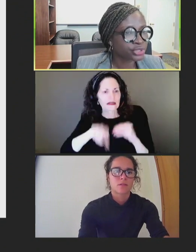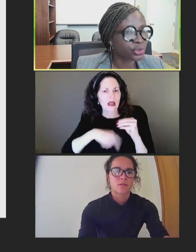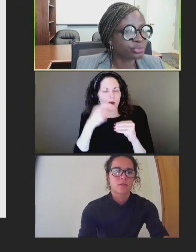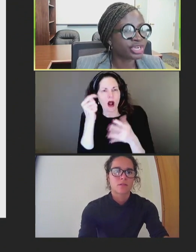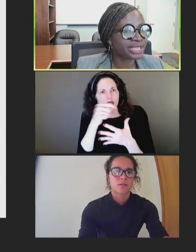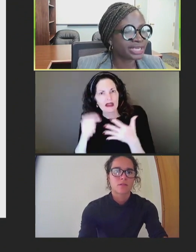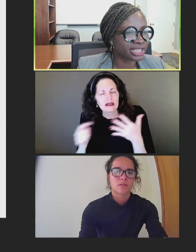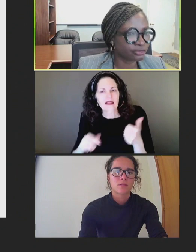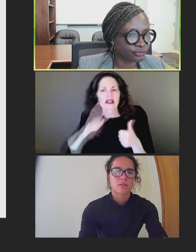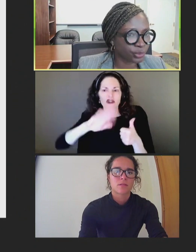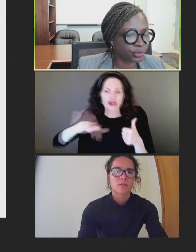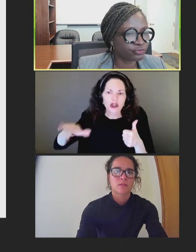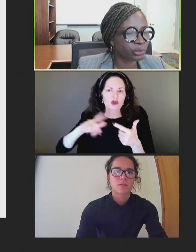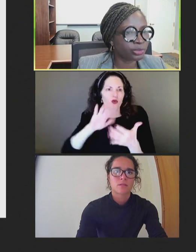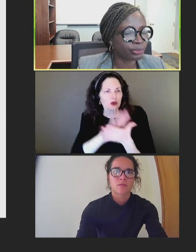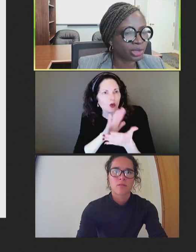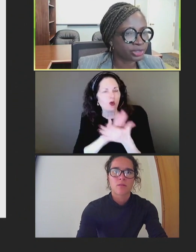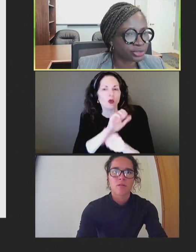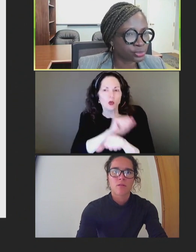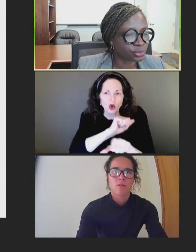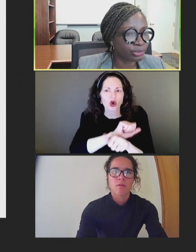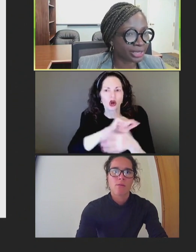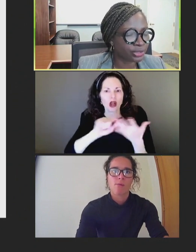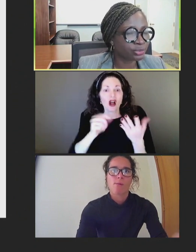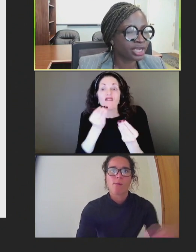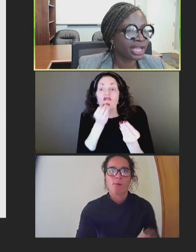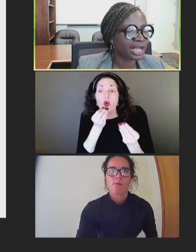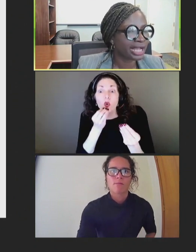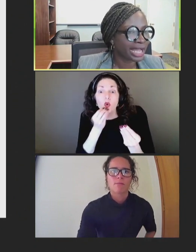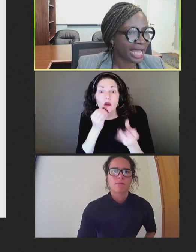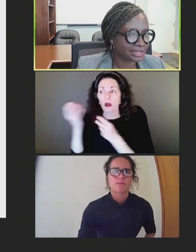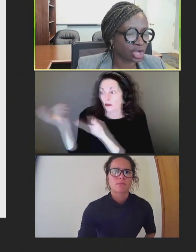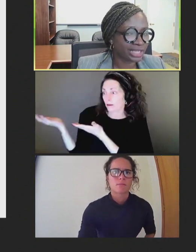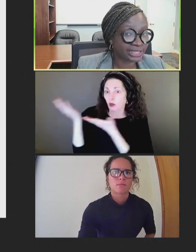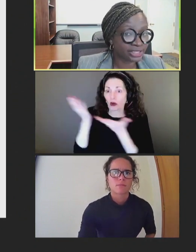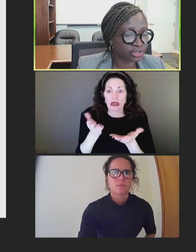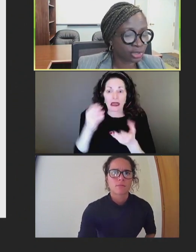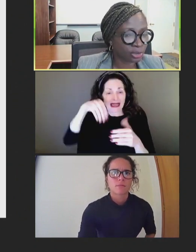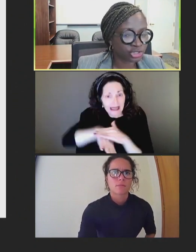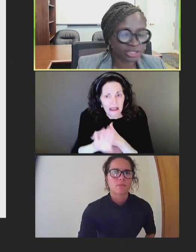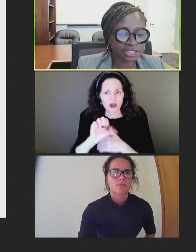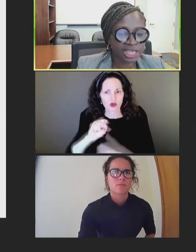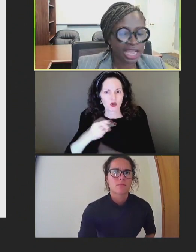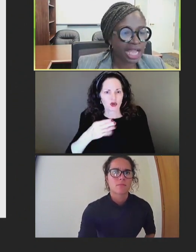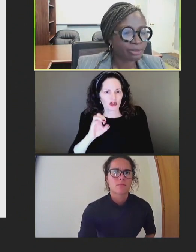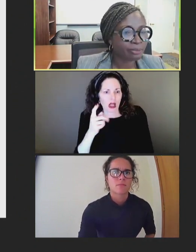So, bringing in food from the public school menu as additional options,